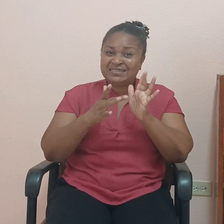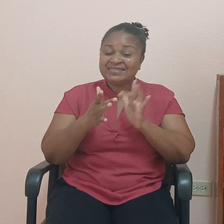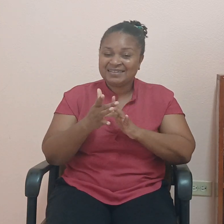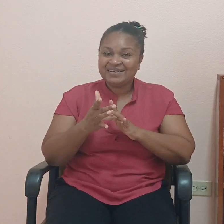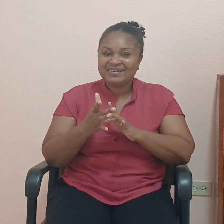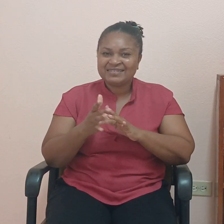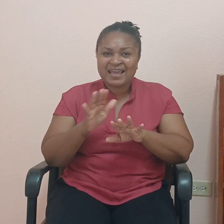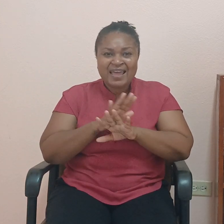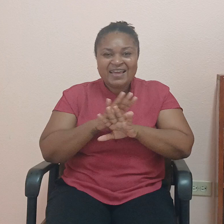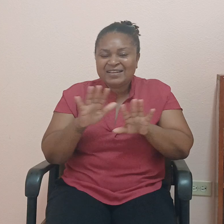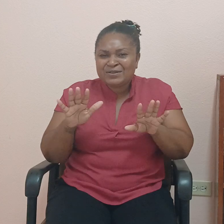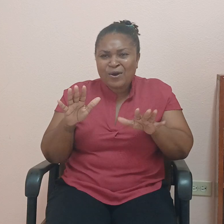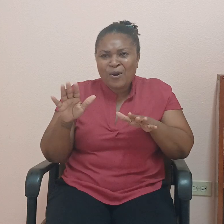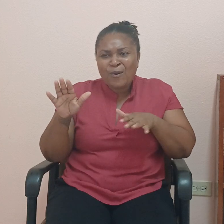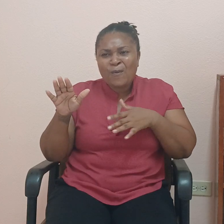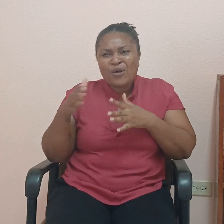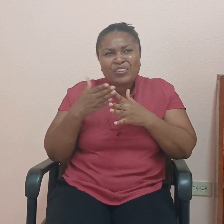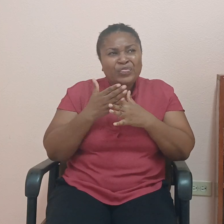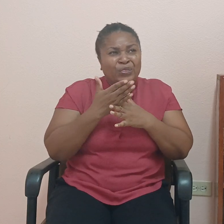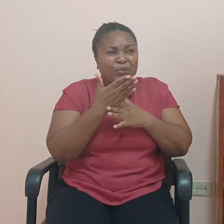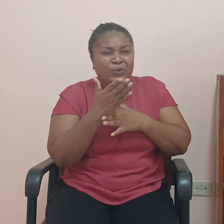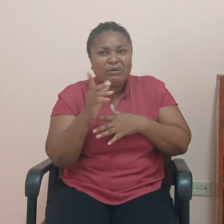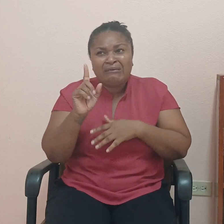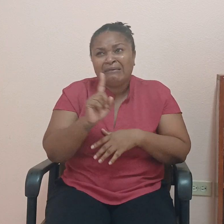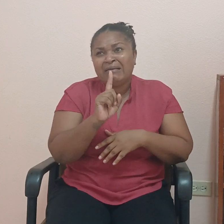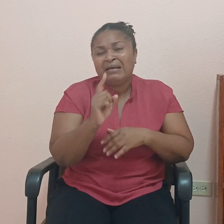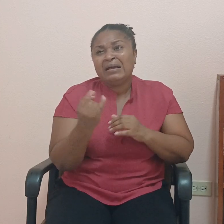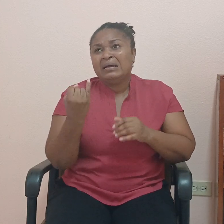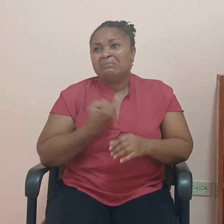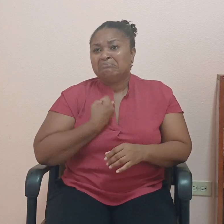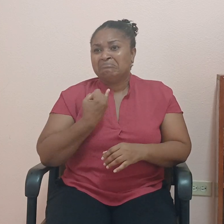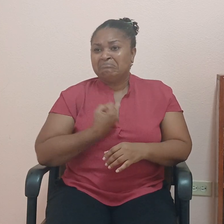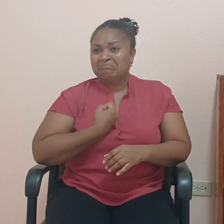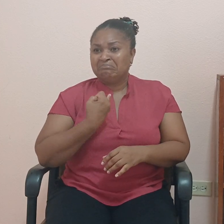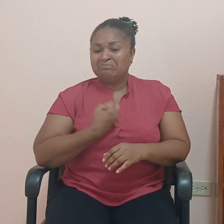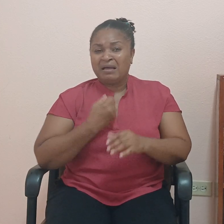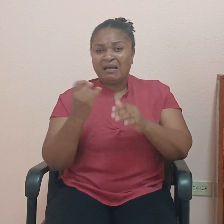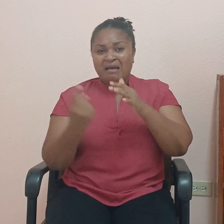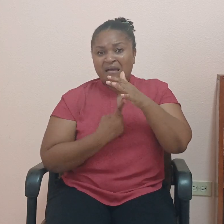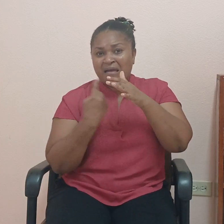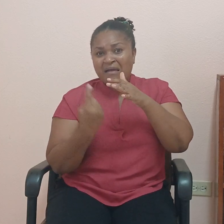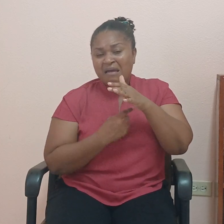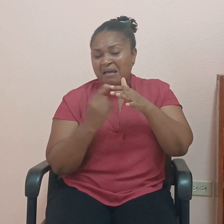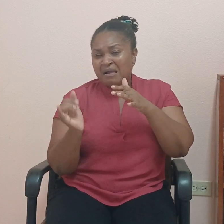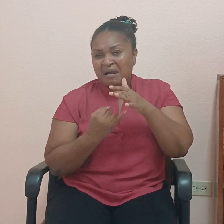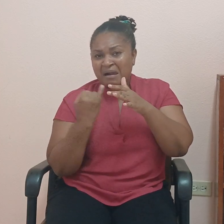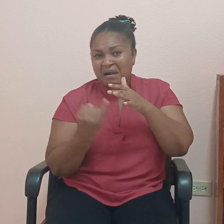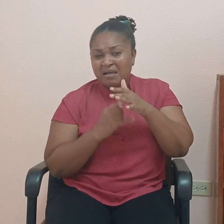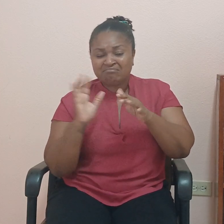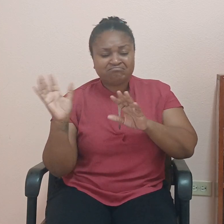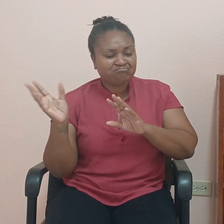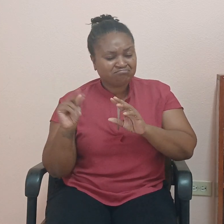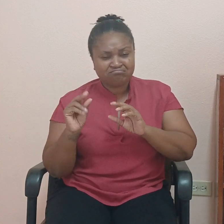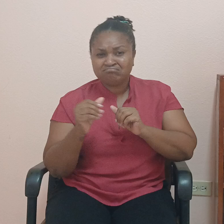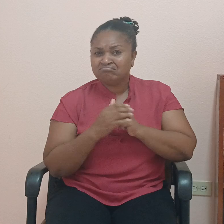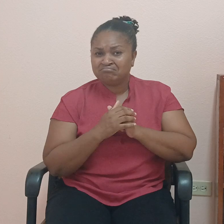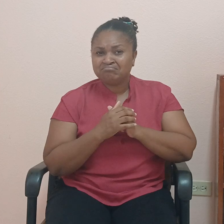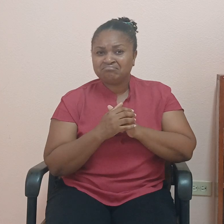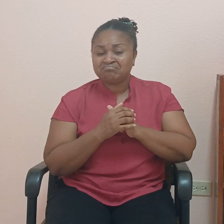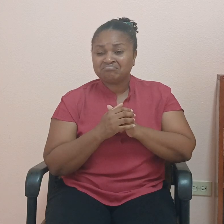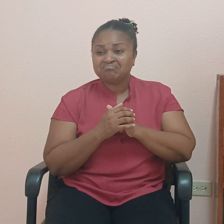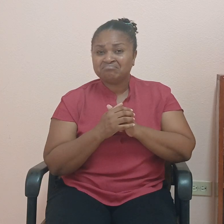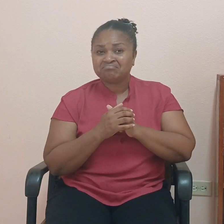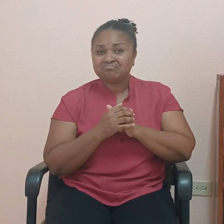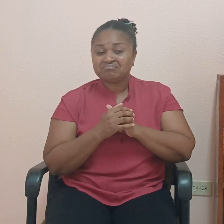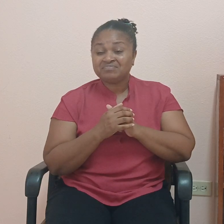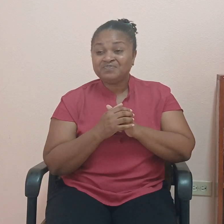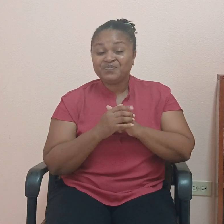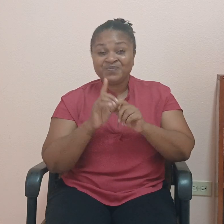DON’T WALK THROUGH THIS JOURNEY ALONE. THE ANSWER TO OUR WORRIES IS FOUND